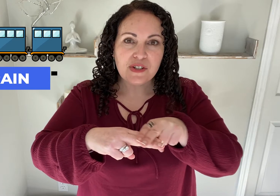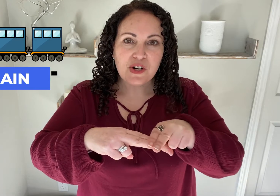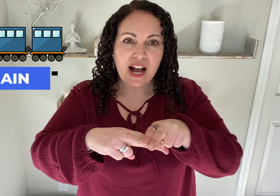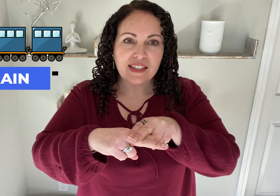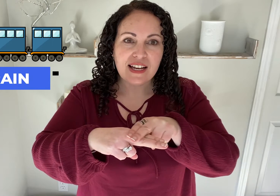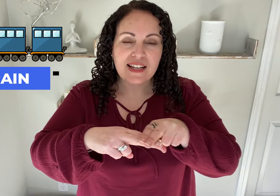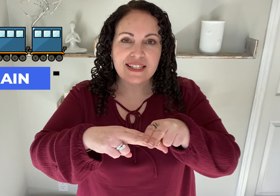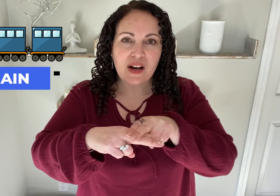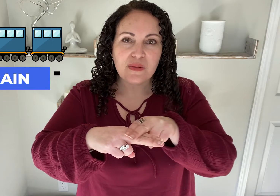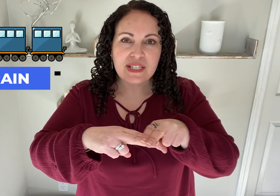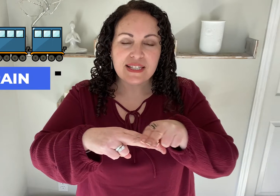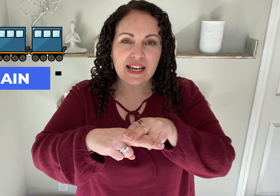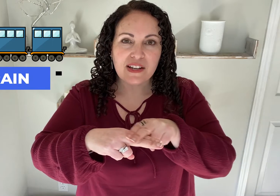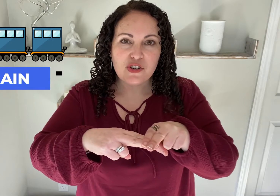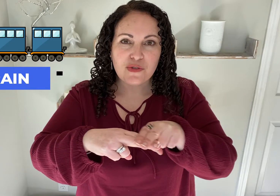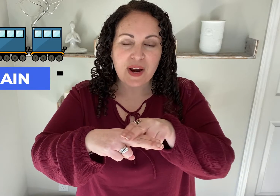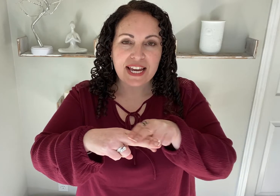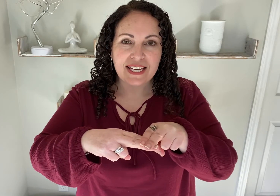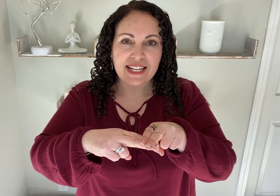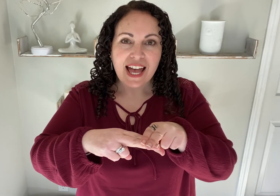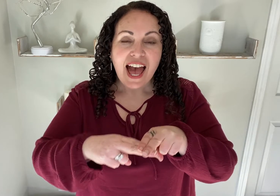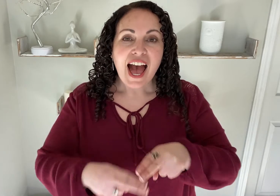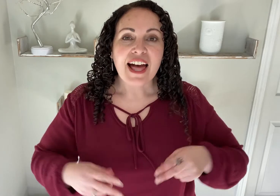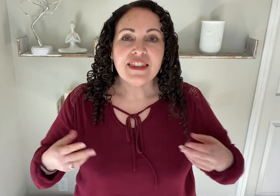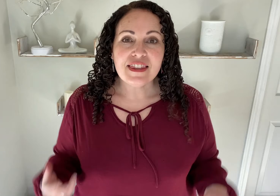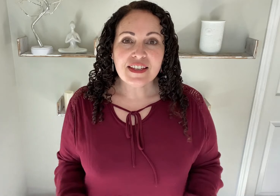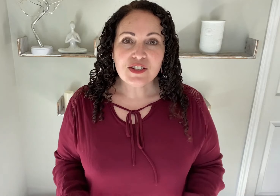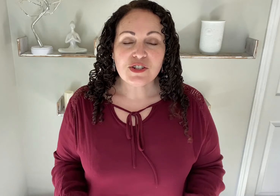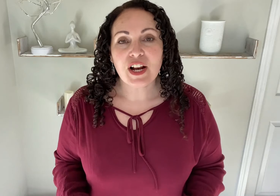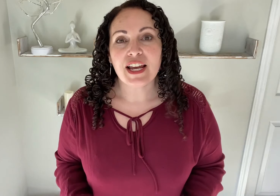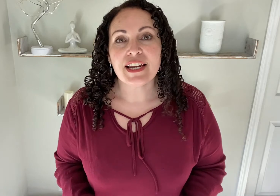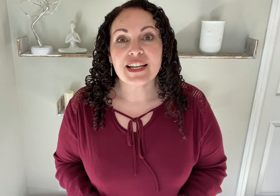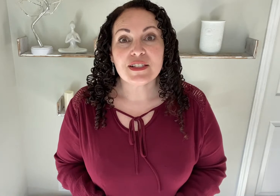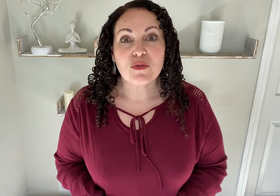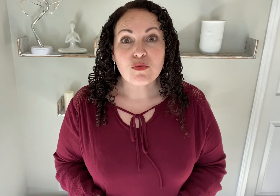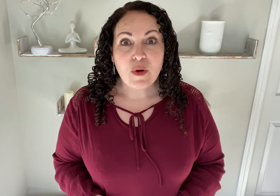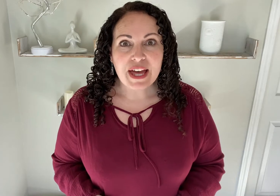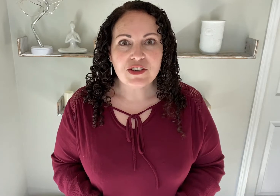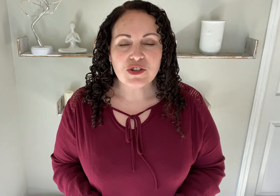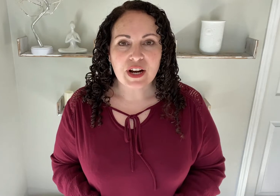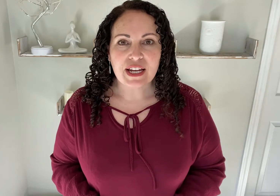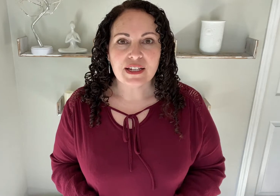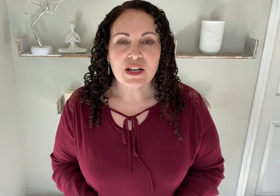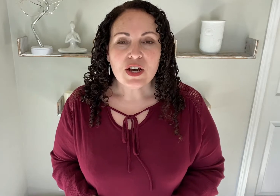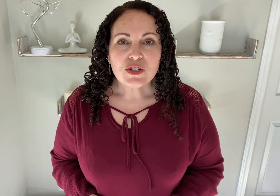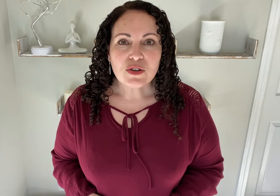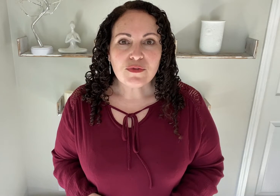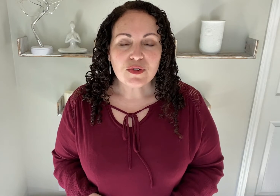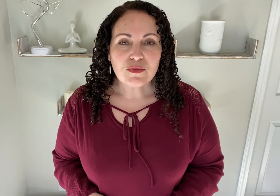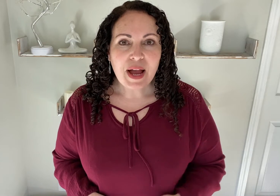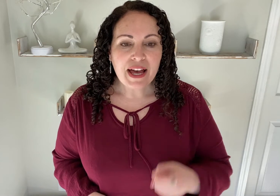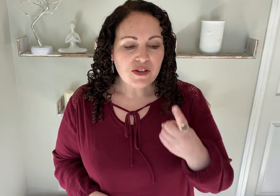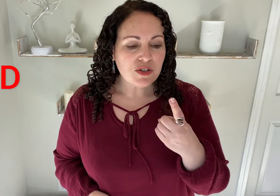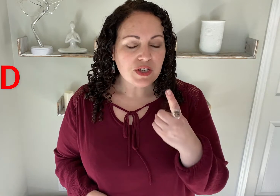the track. That's how we sign train. And this train is a red train. So for red you're just going